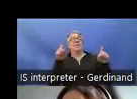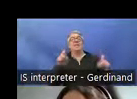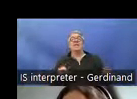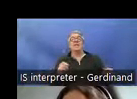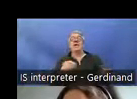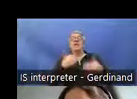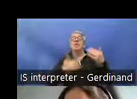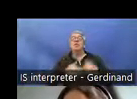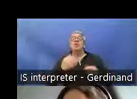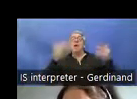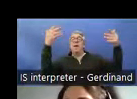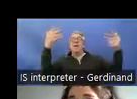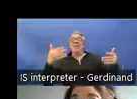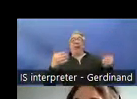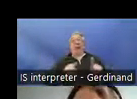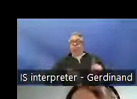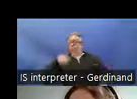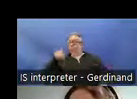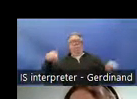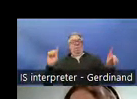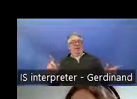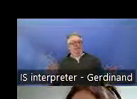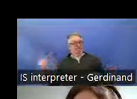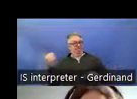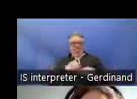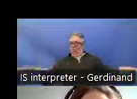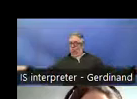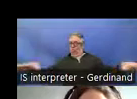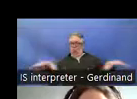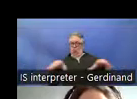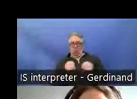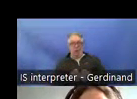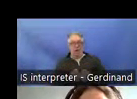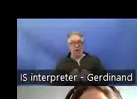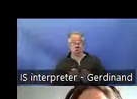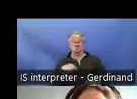and provide comprehensive country specific data to organizations.